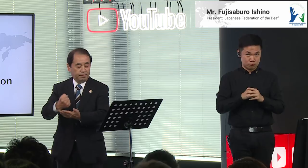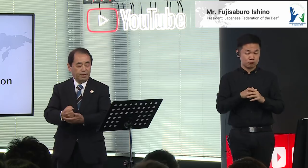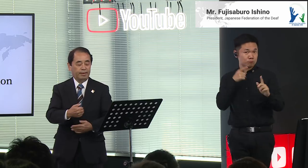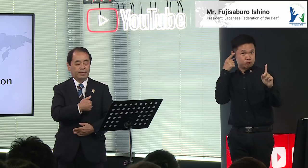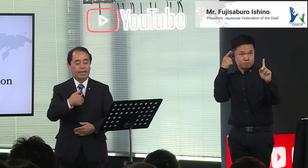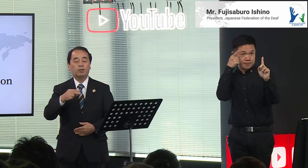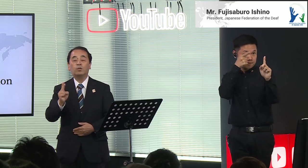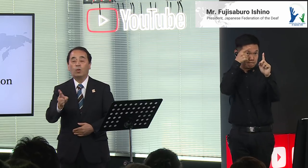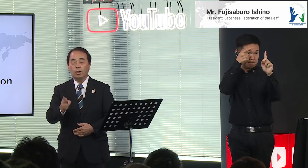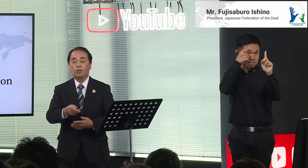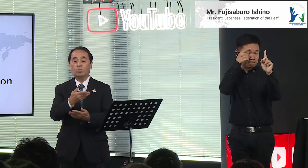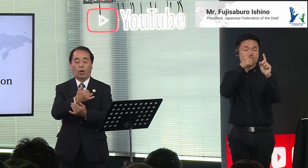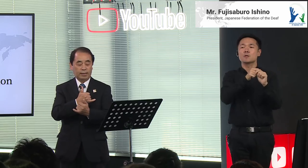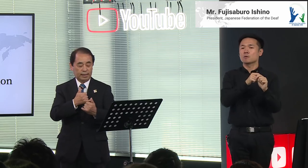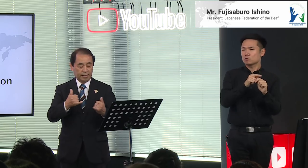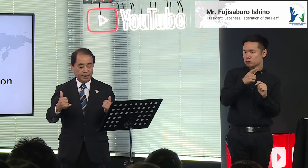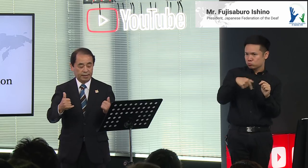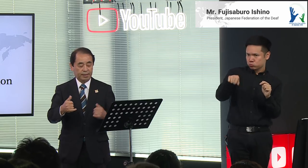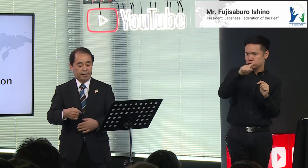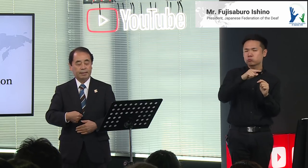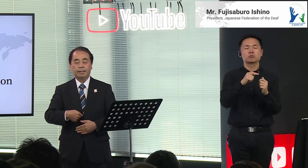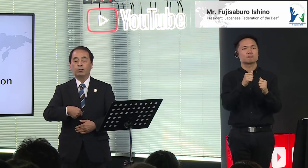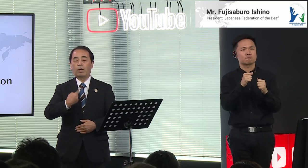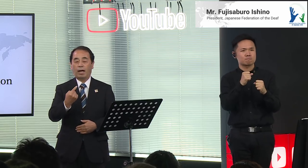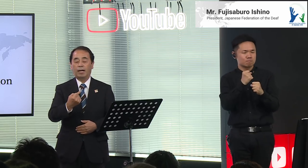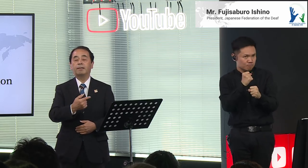innovations where there must be a leading country of Asia in this field.